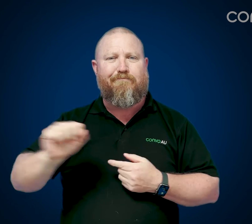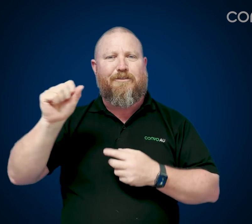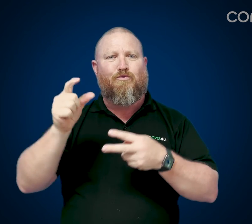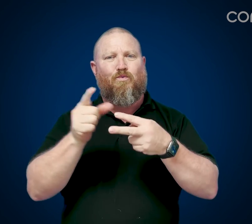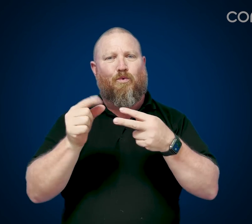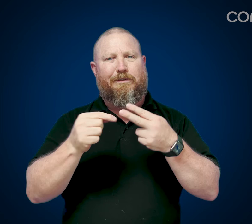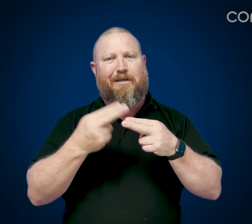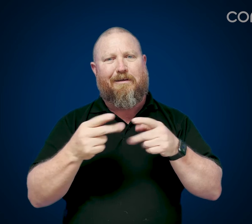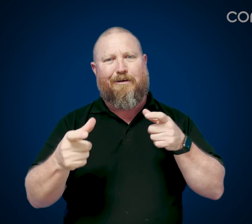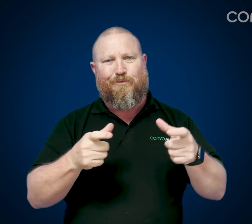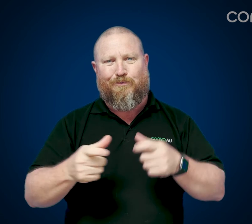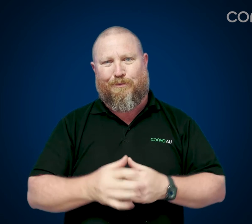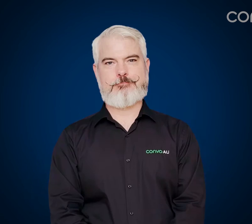ultimately giving them choice and control.